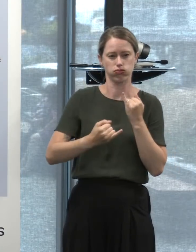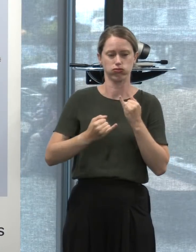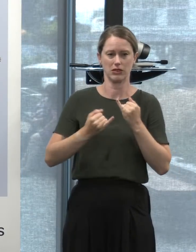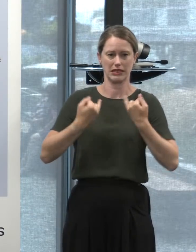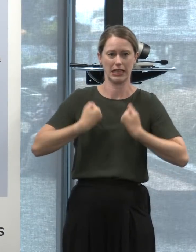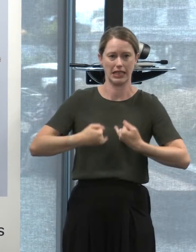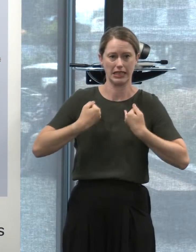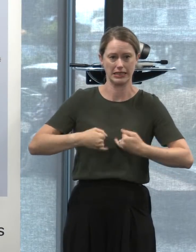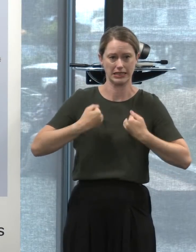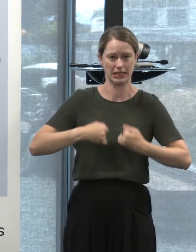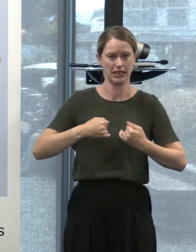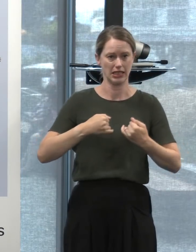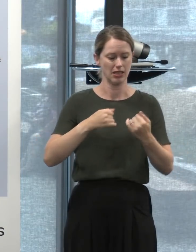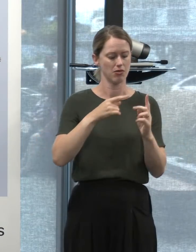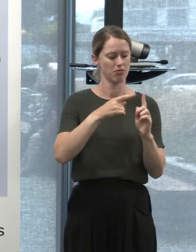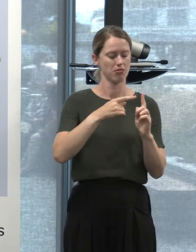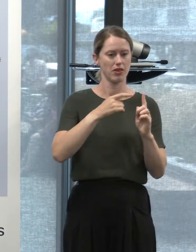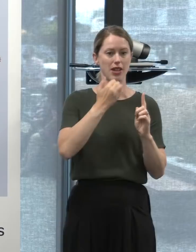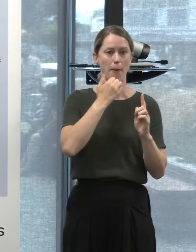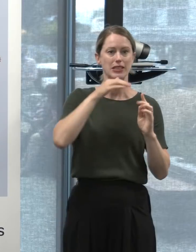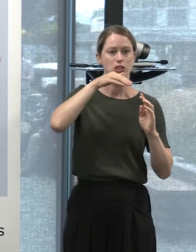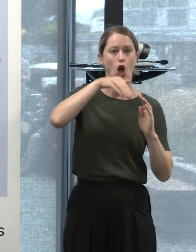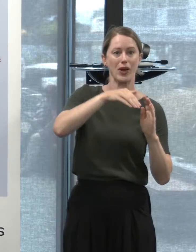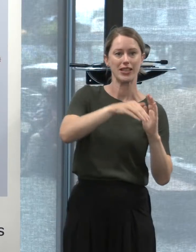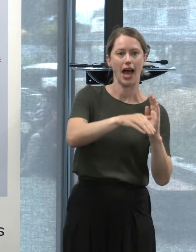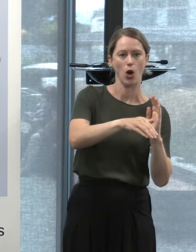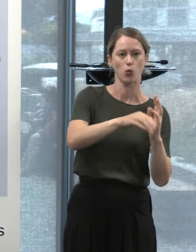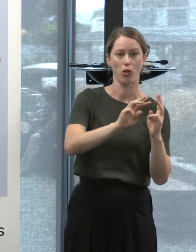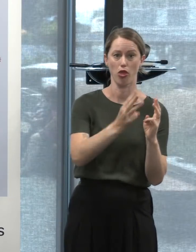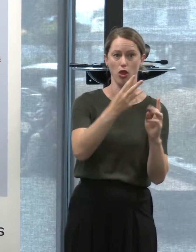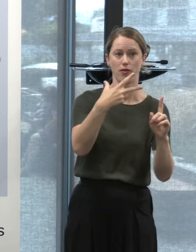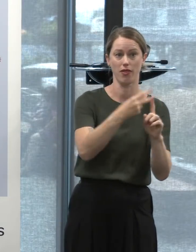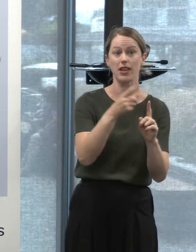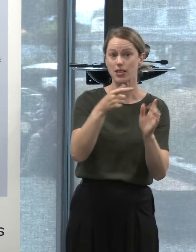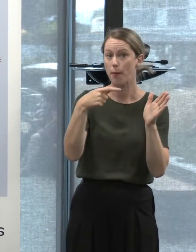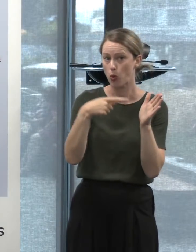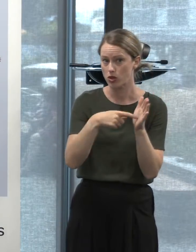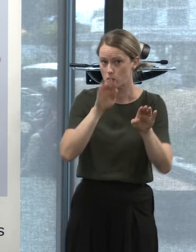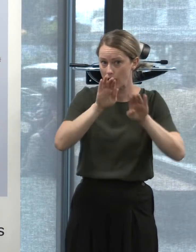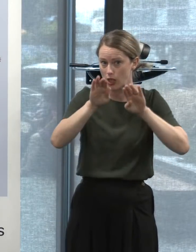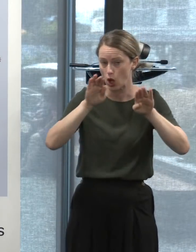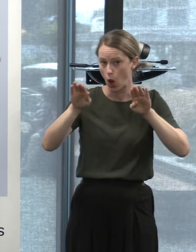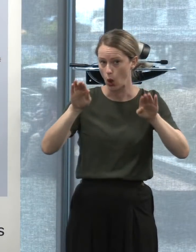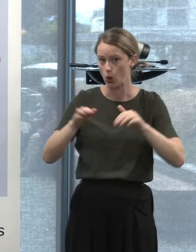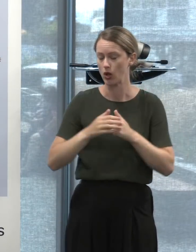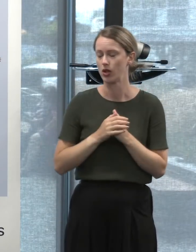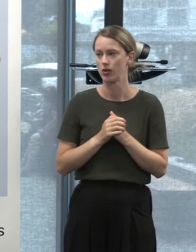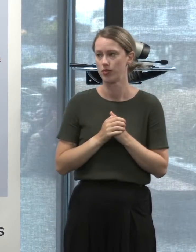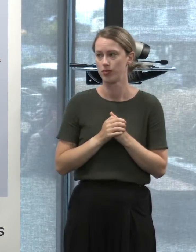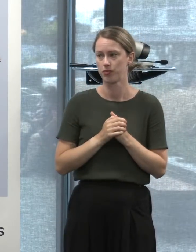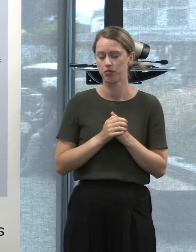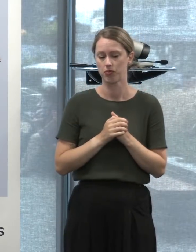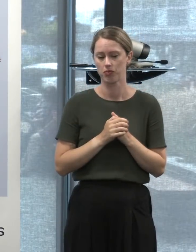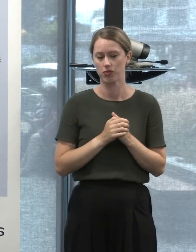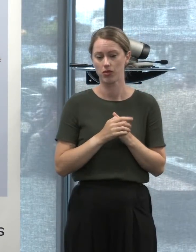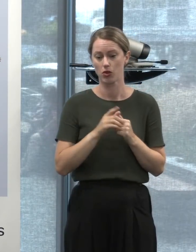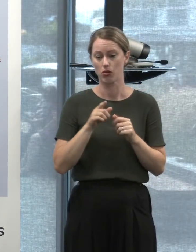they are mild and they don't last long. Overall our reports of adverse events following vaccination